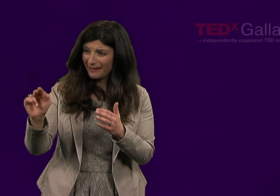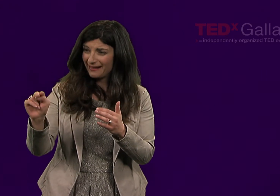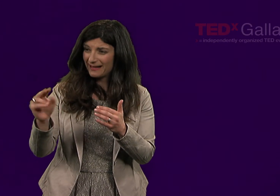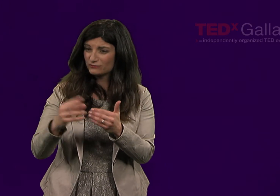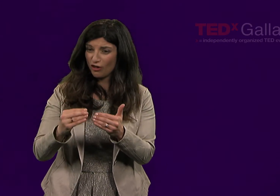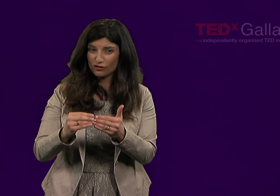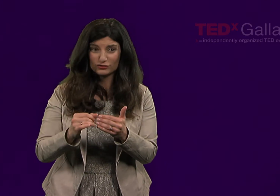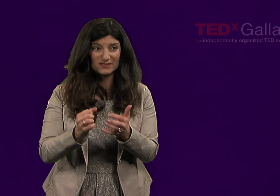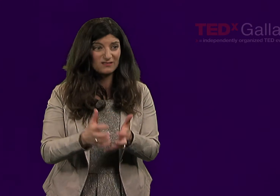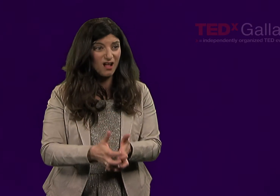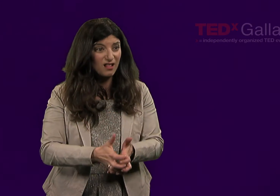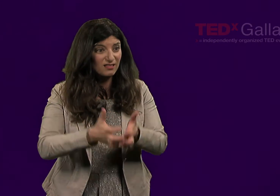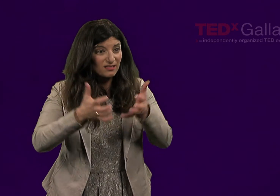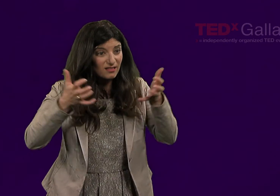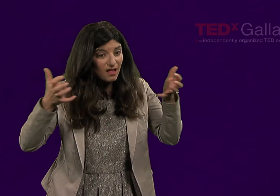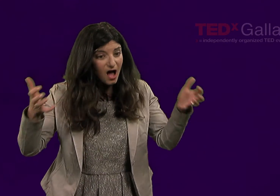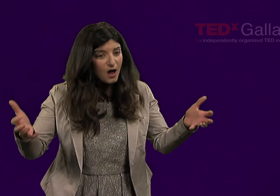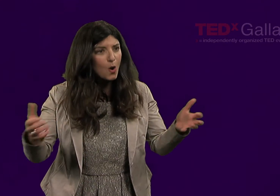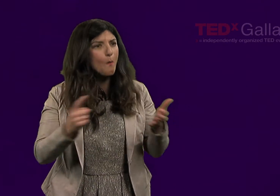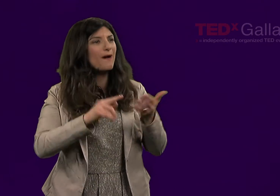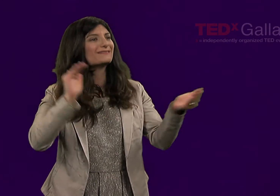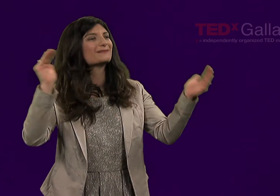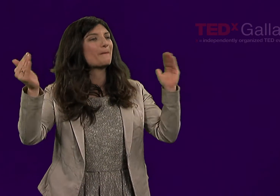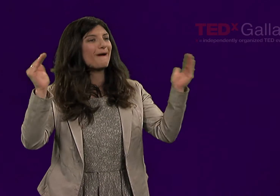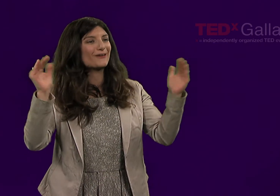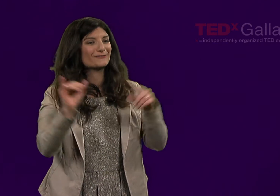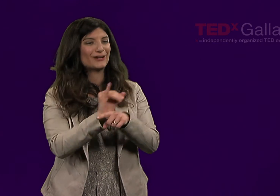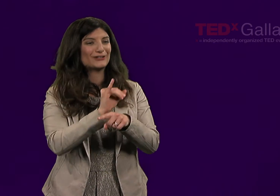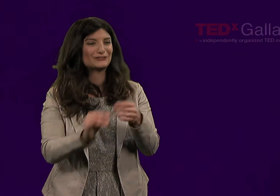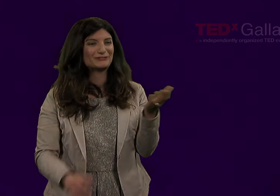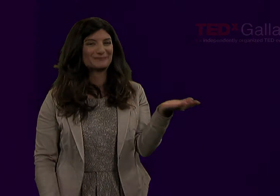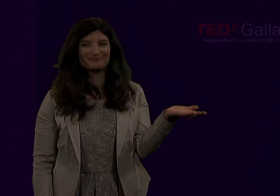Three hundred billion dollars. That's an enormous amount of money.